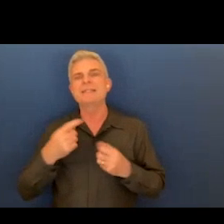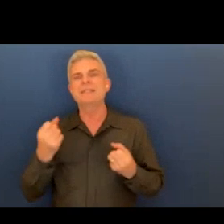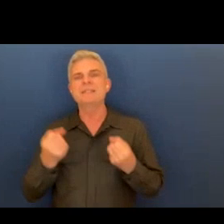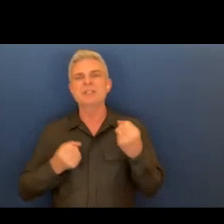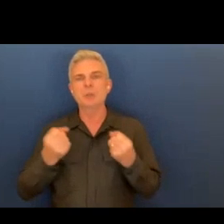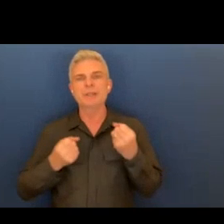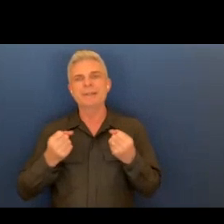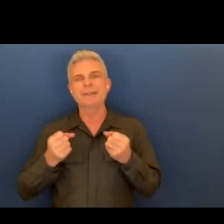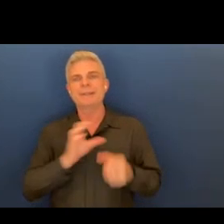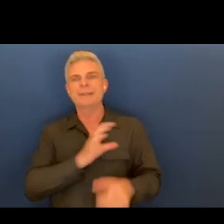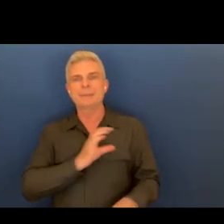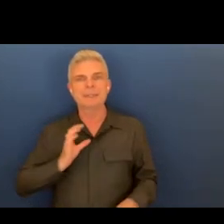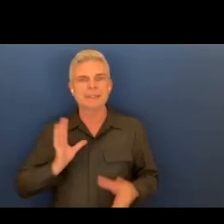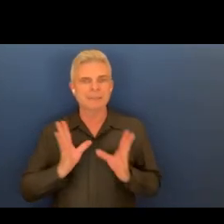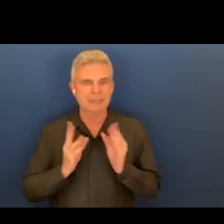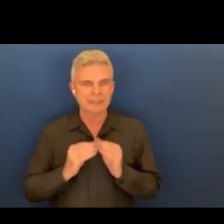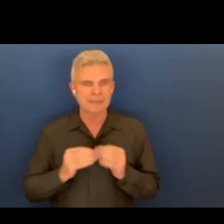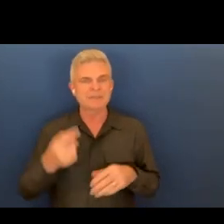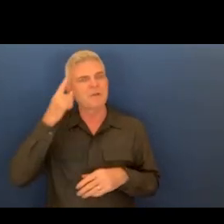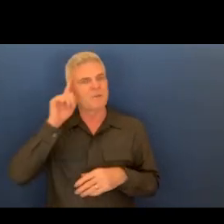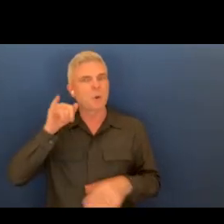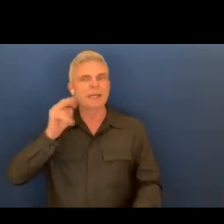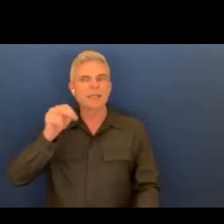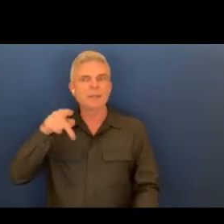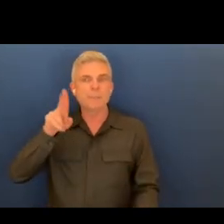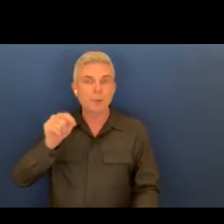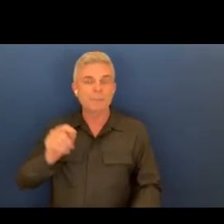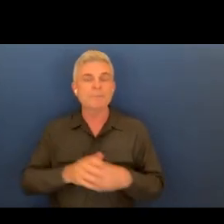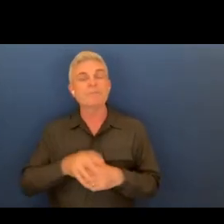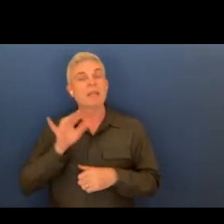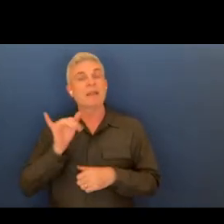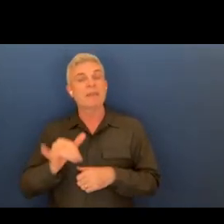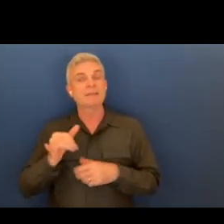meetings, for input and feedback. Our Steering Committee includes